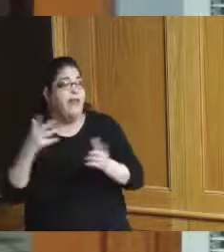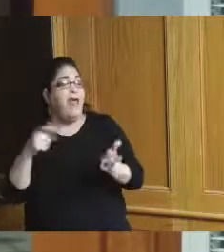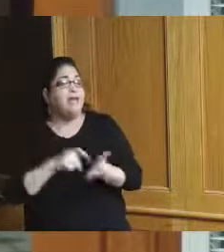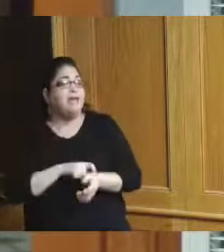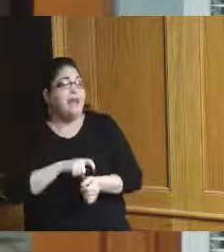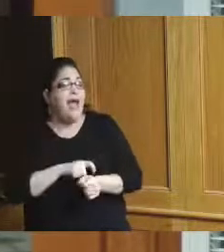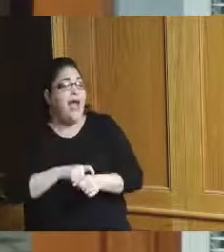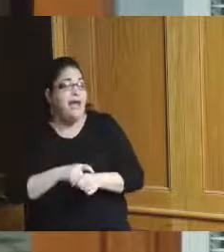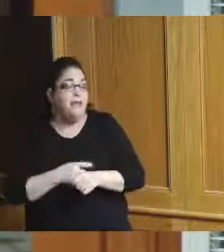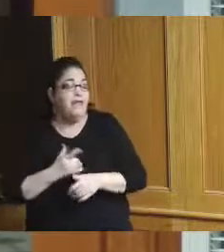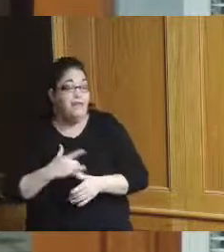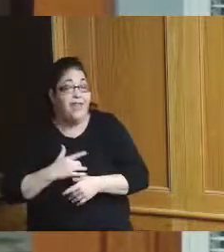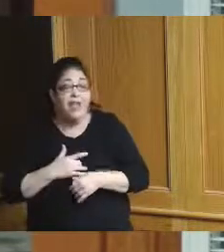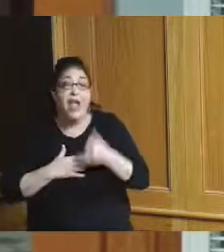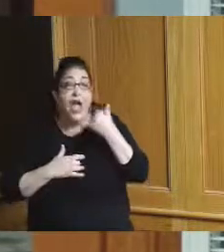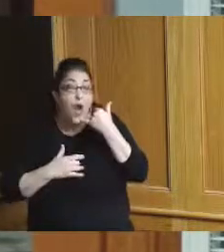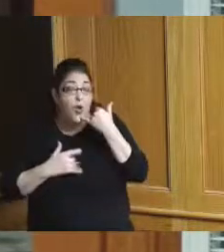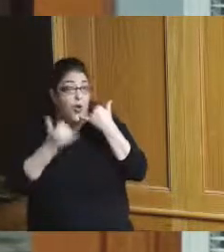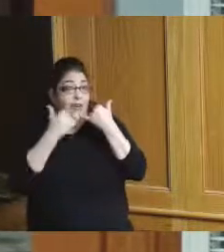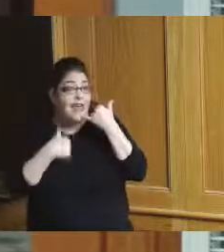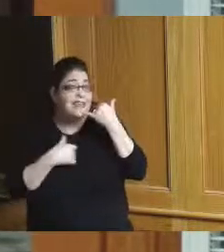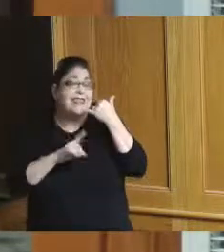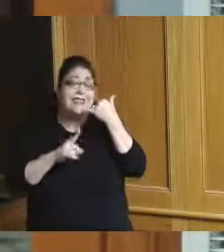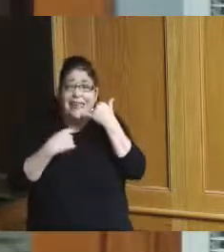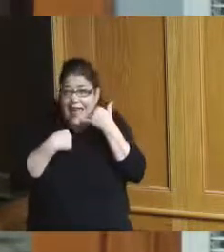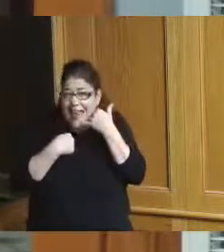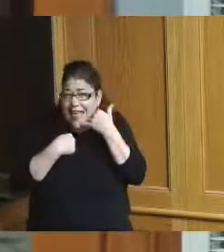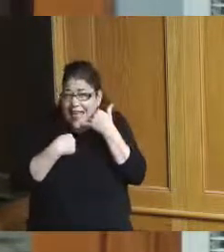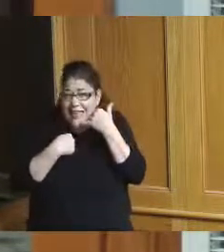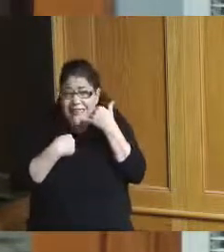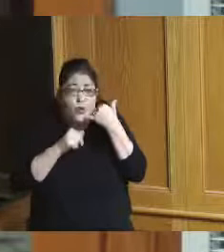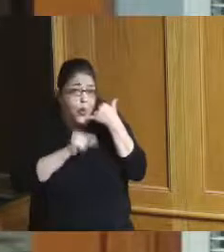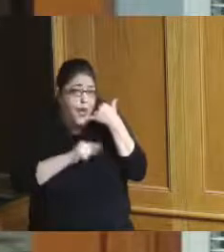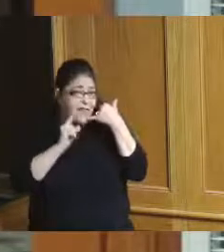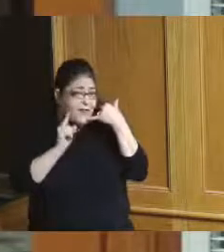directions to say oh no not quite you don't quite qualify for this one but over here you